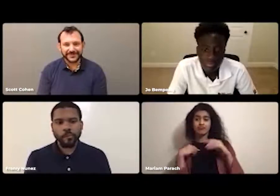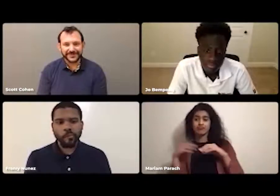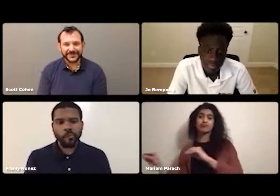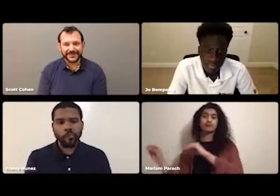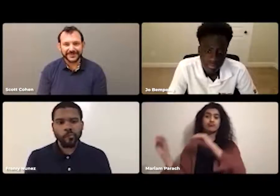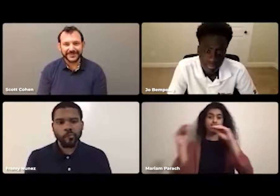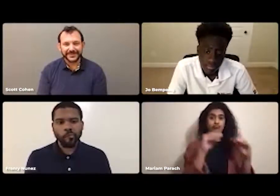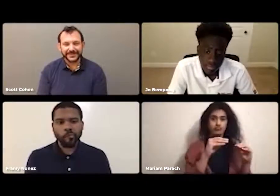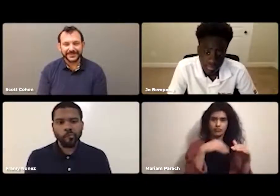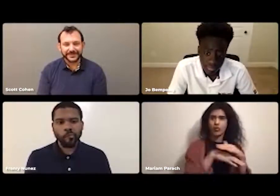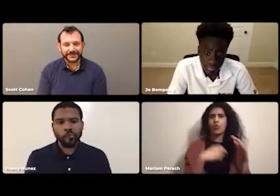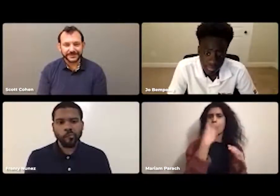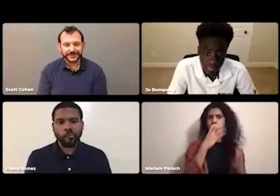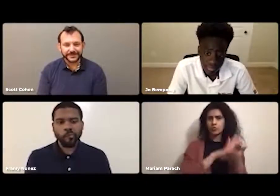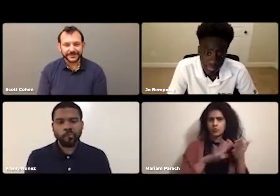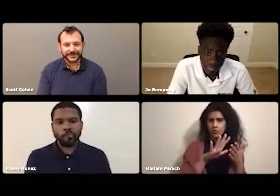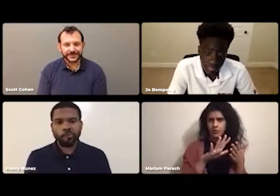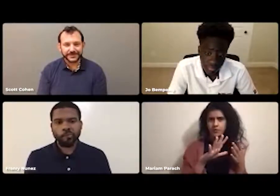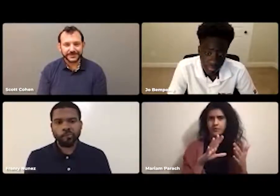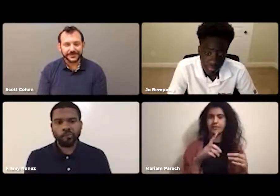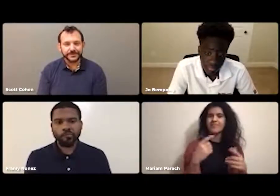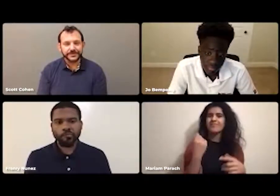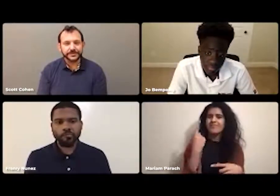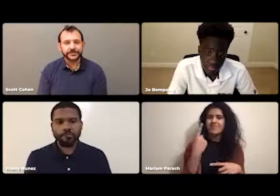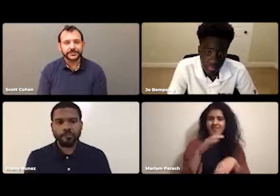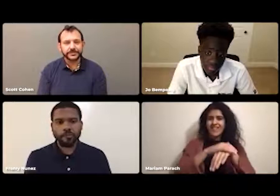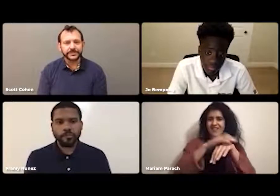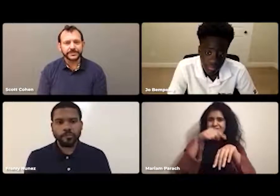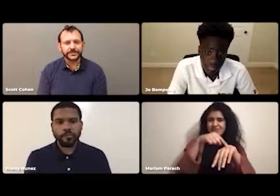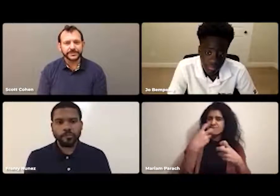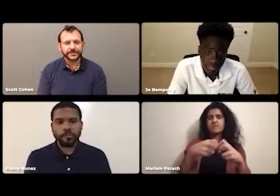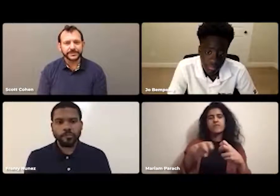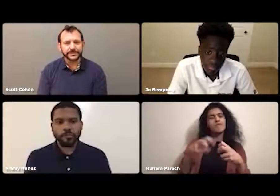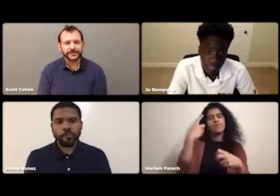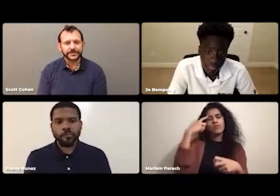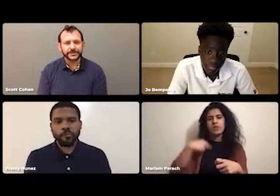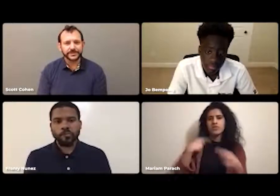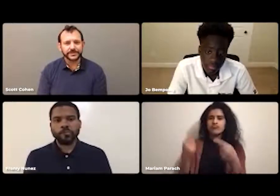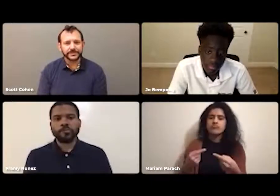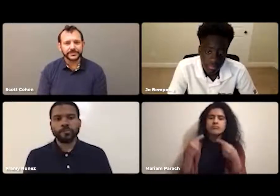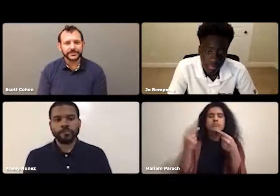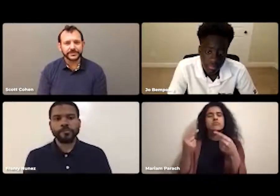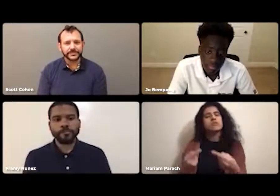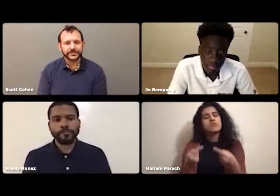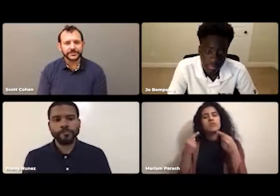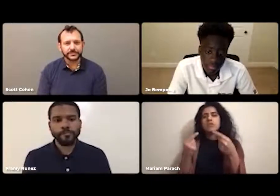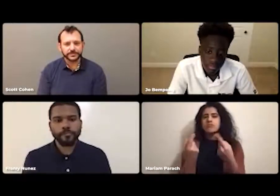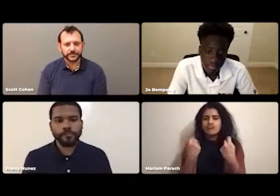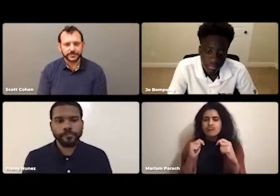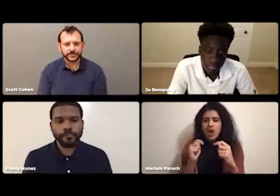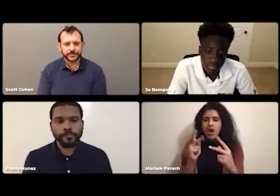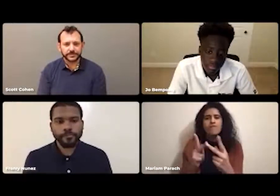My family knew I could have better access in the U.S. I went to an oral program, which